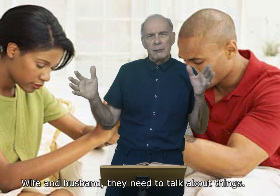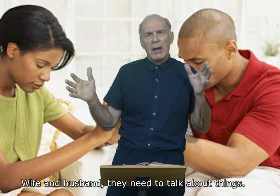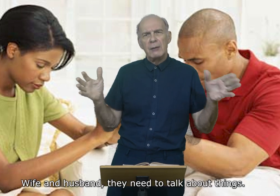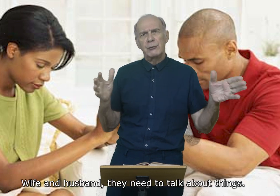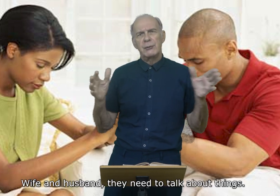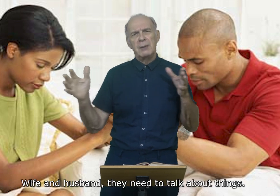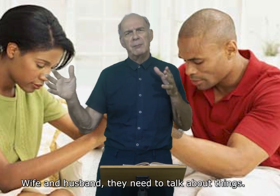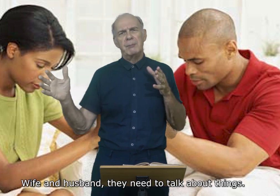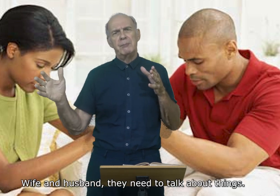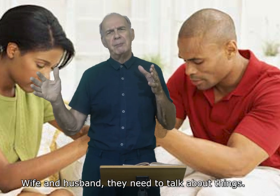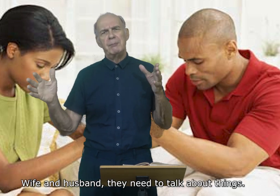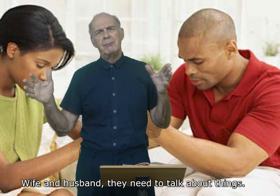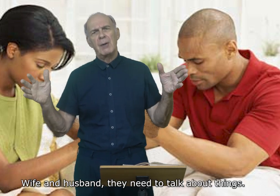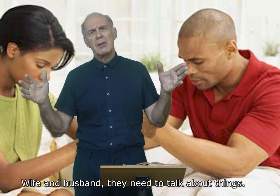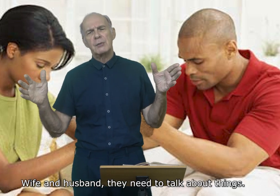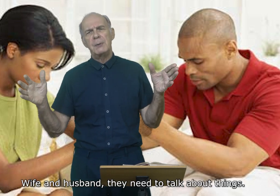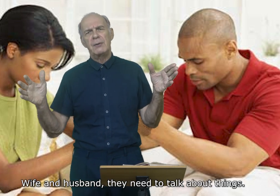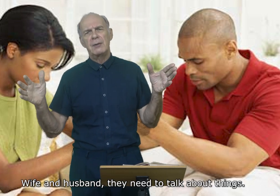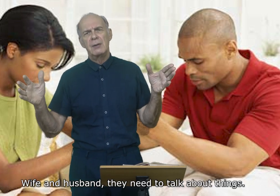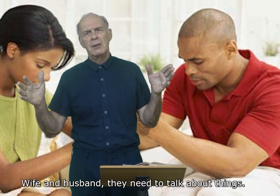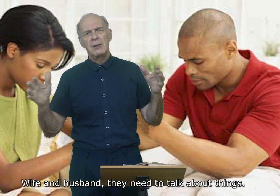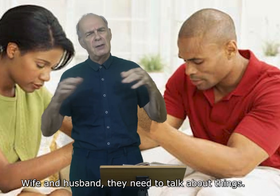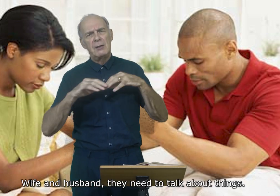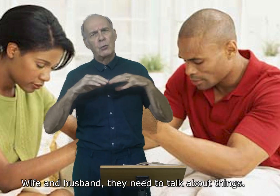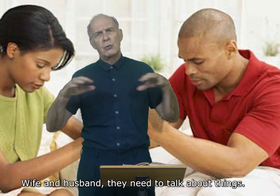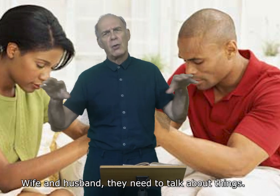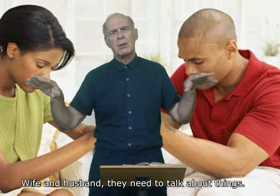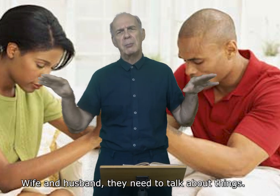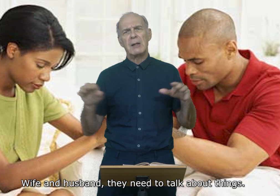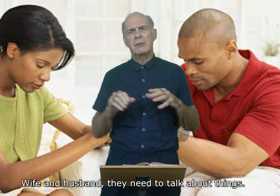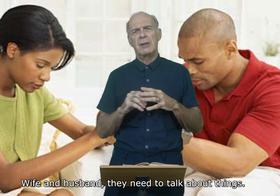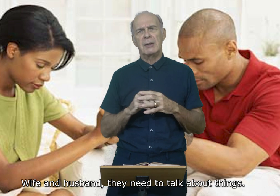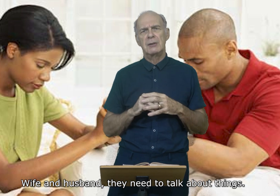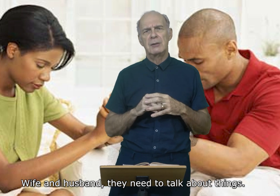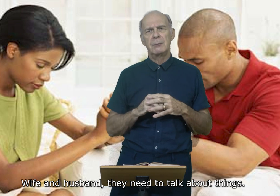Wife and husband, they need to talk about things.